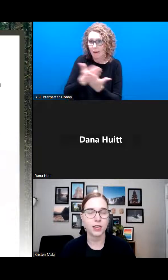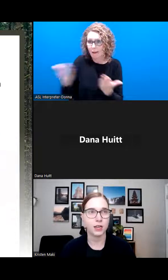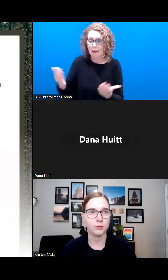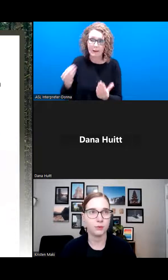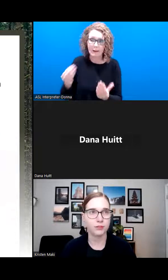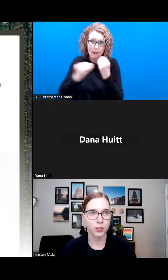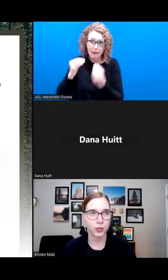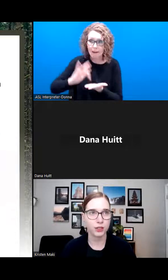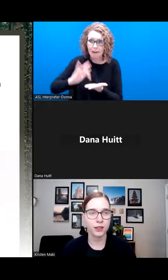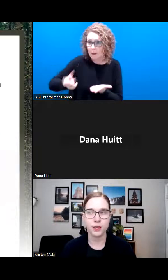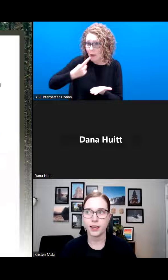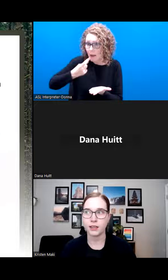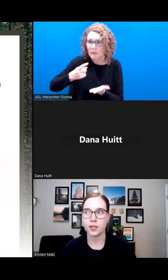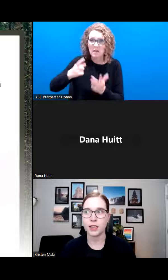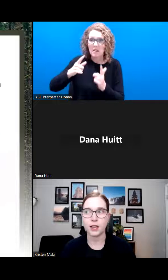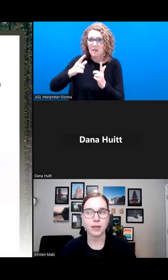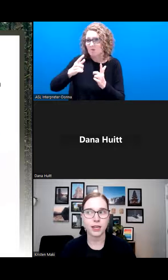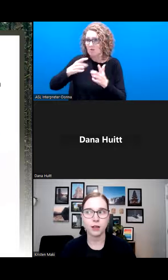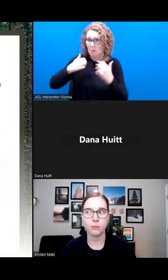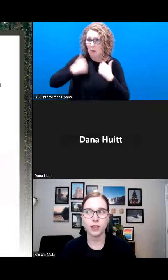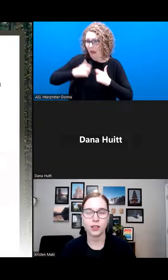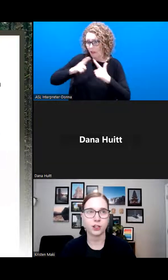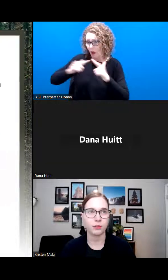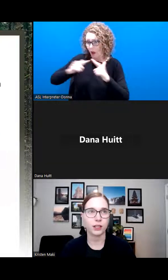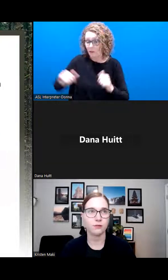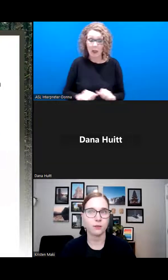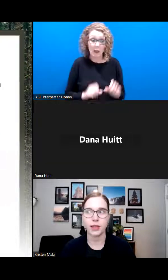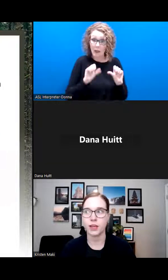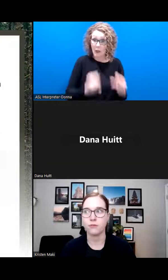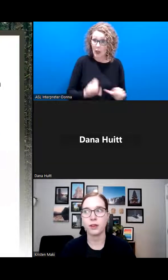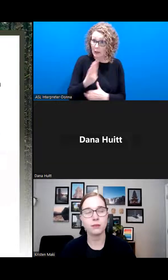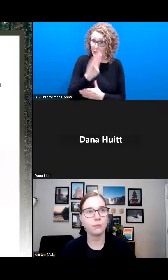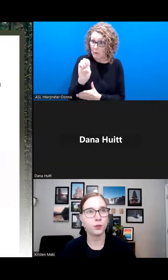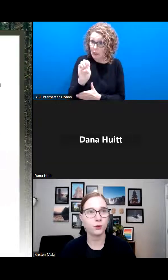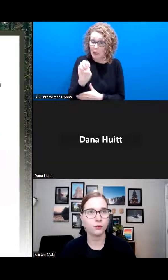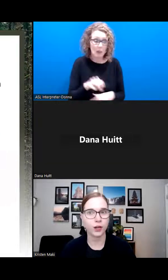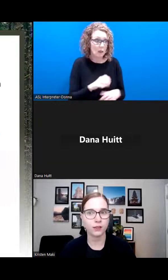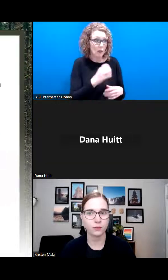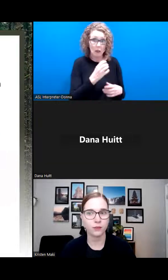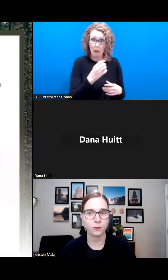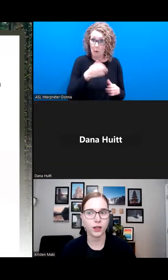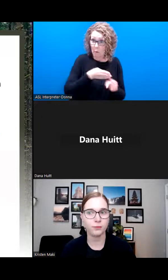informal, unpaid care from a family member, a friend, or a neighbor